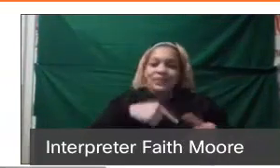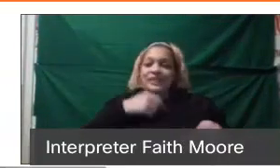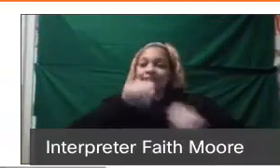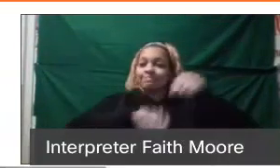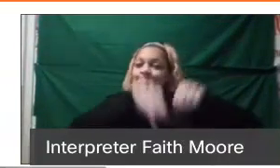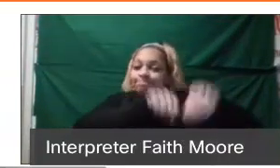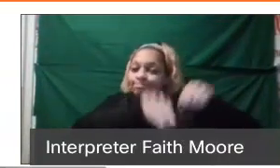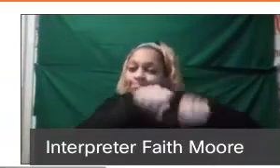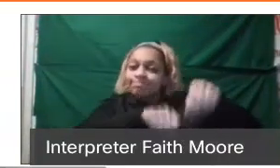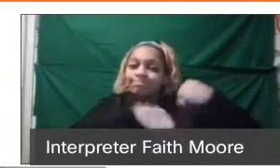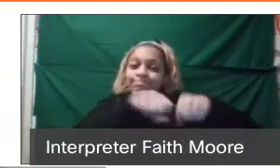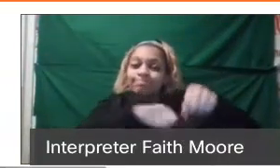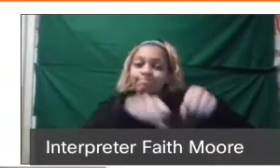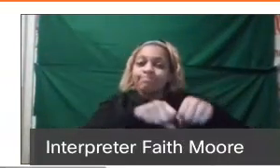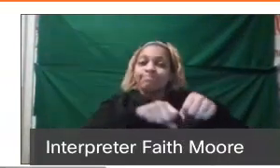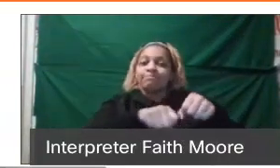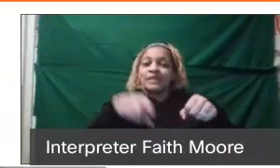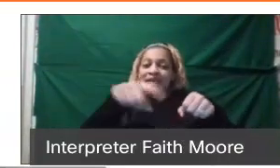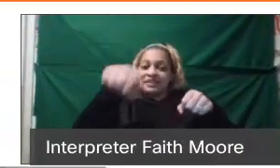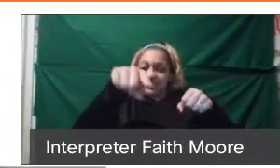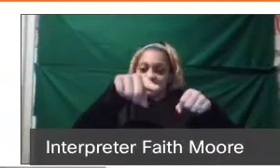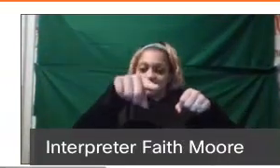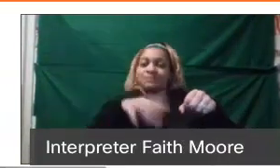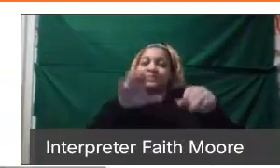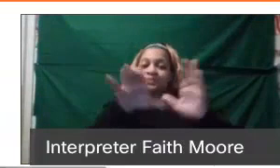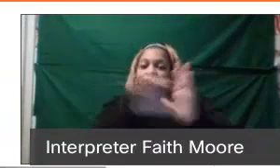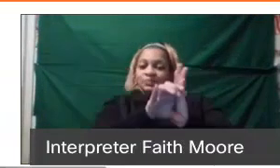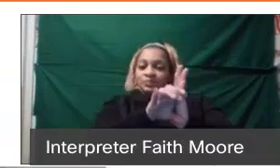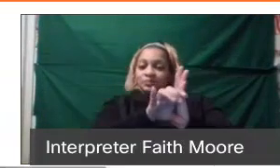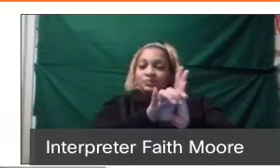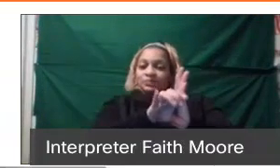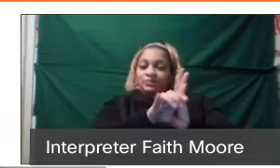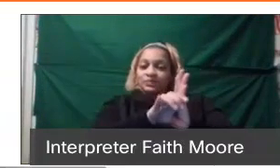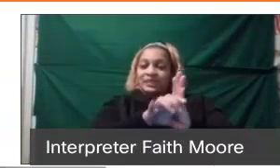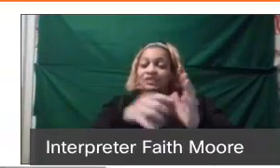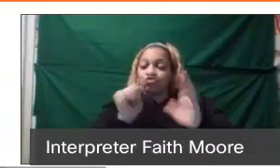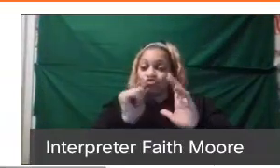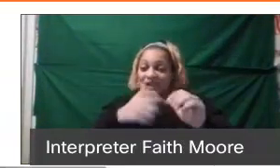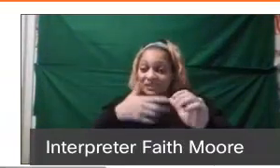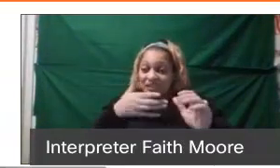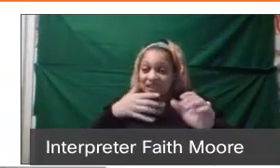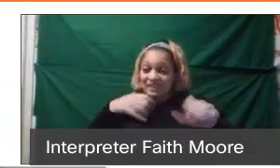My laser pointing out again, here, this cyclist is crossing the street at a high rate of speed.